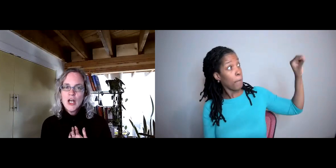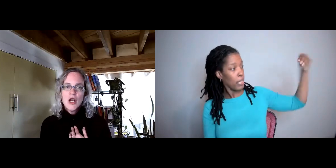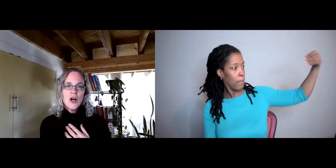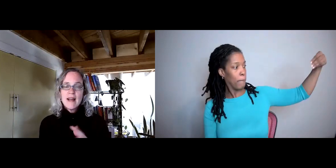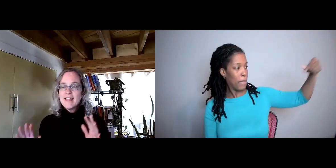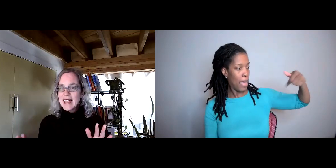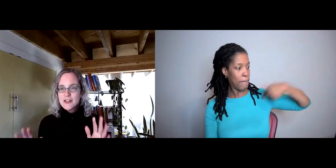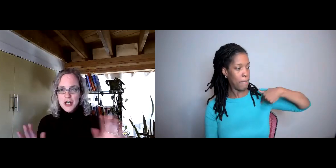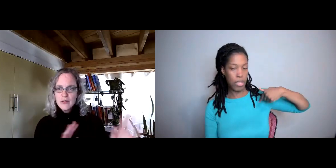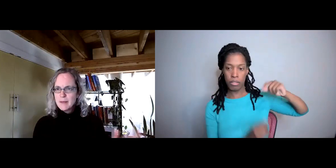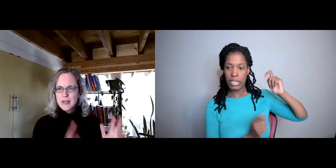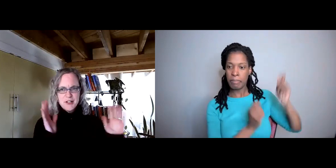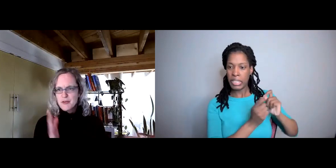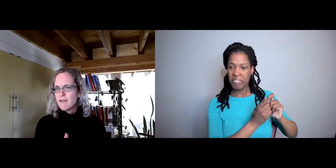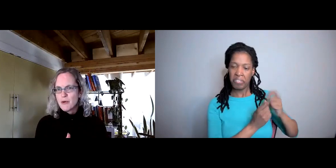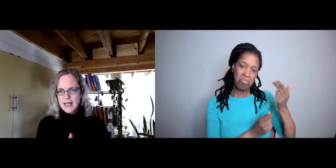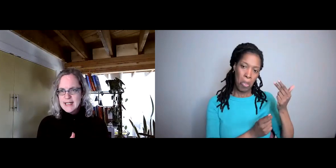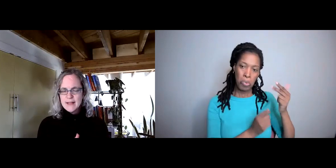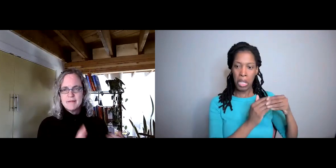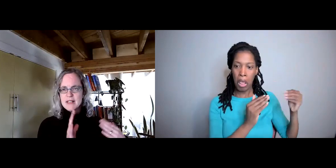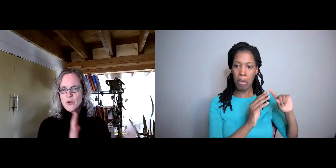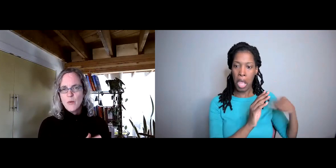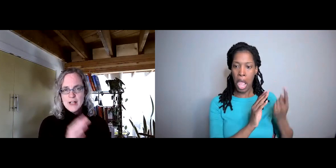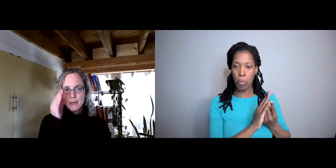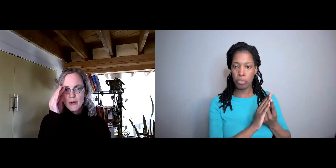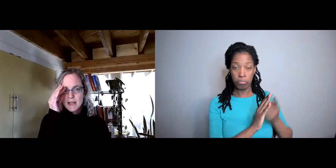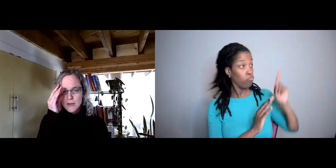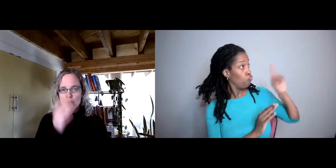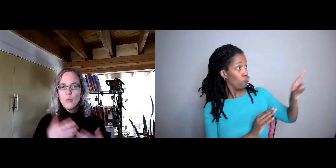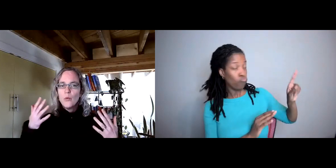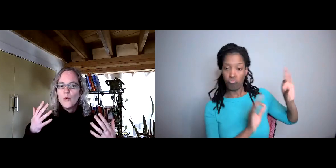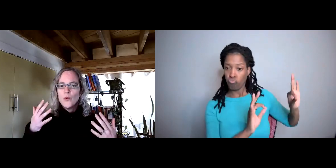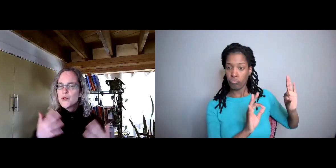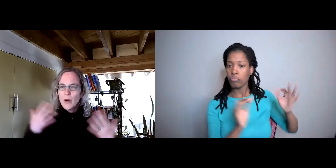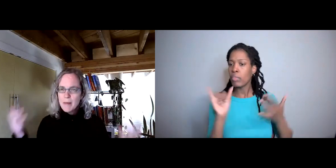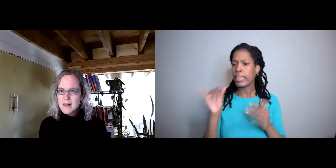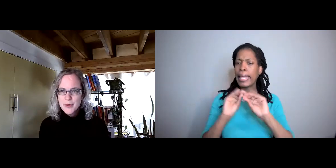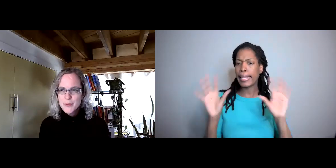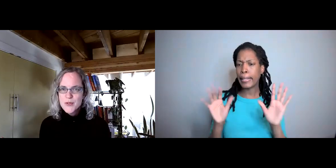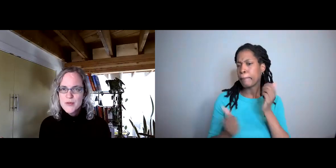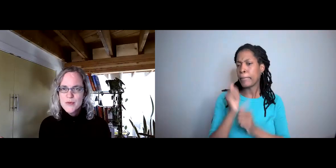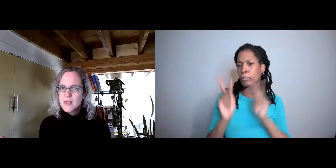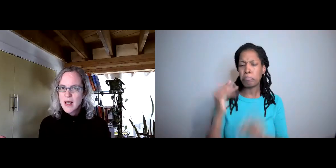All right. That's generally a pretty straightforward idea. This whole wage employment. So what about someone who's self employed?